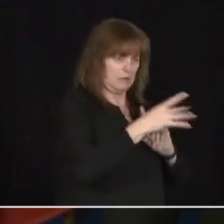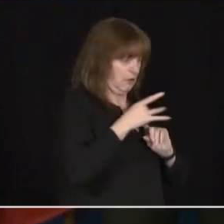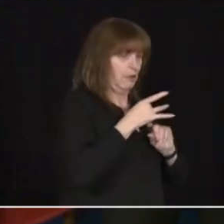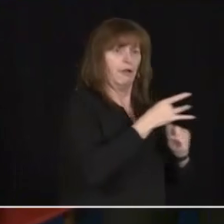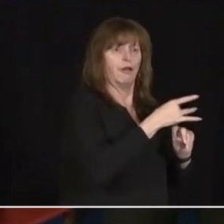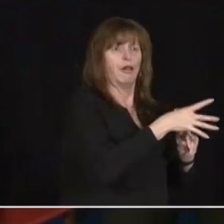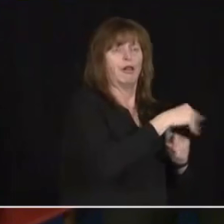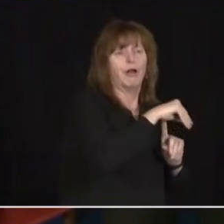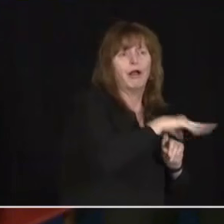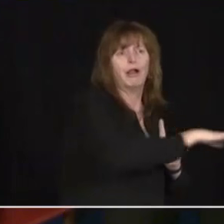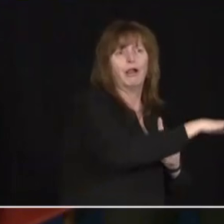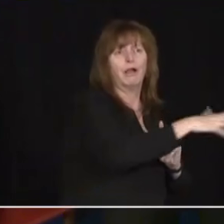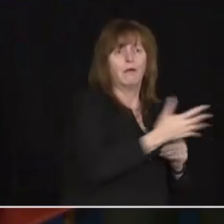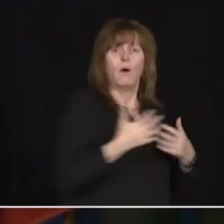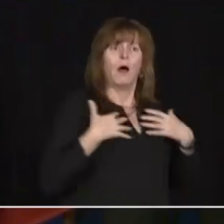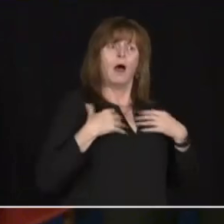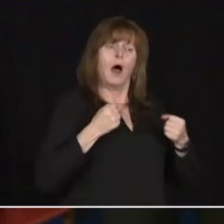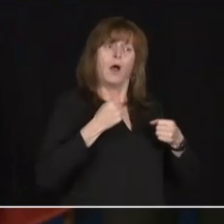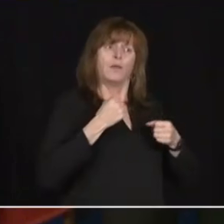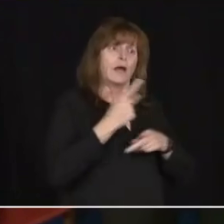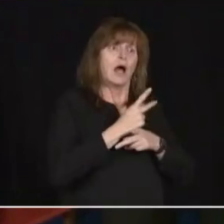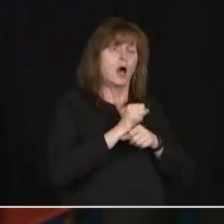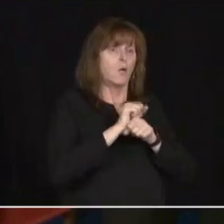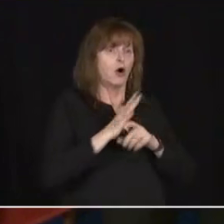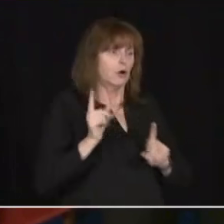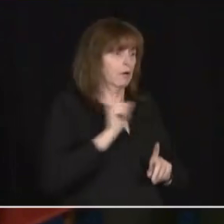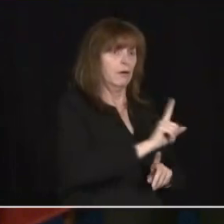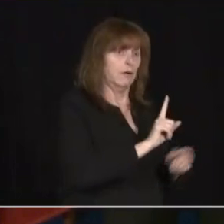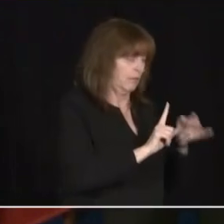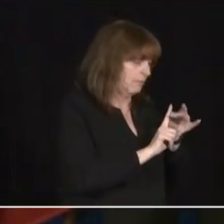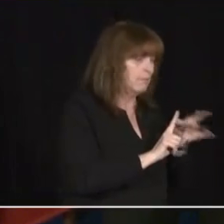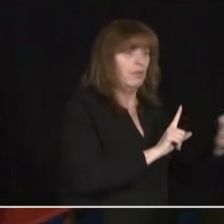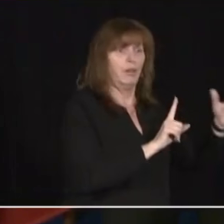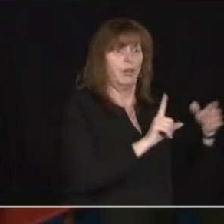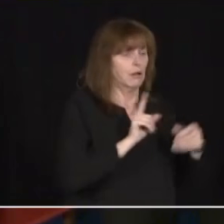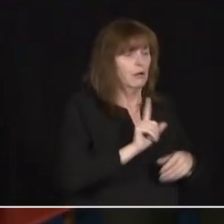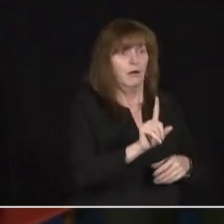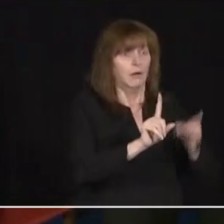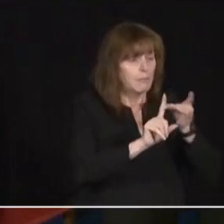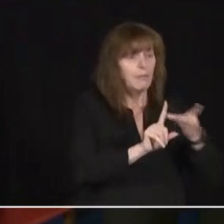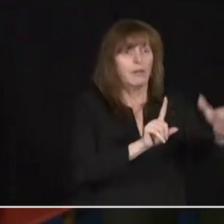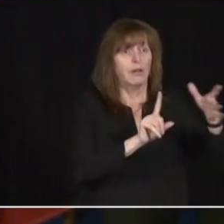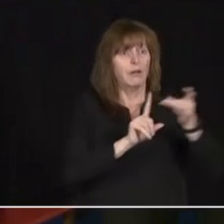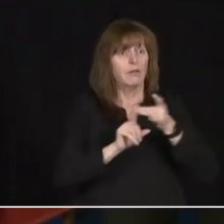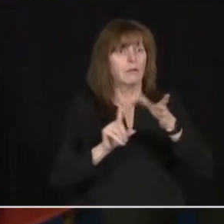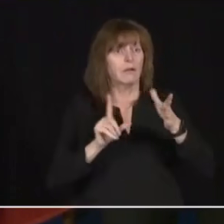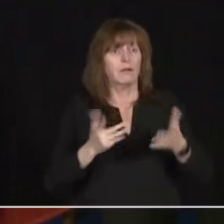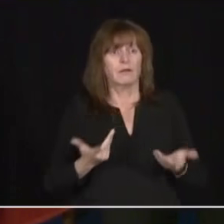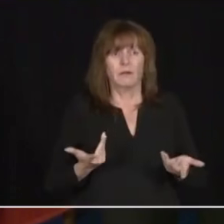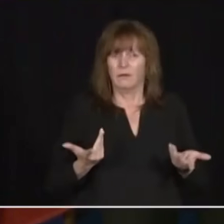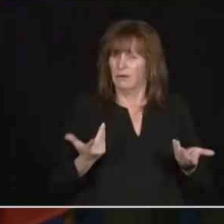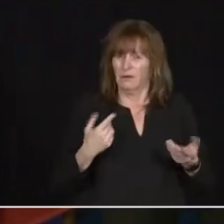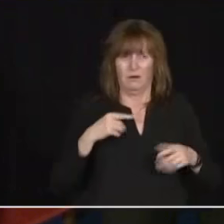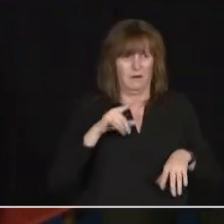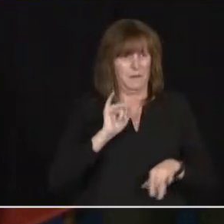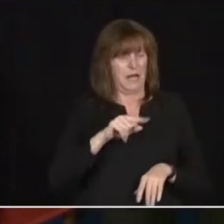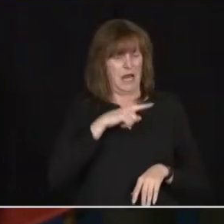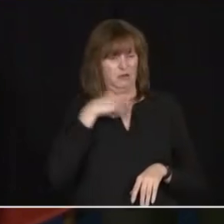I can't allow that right now. It would be massive risk to the whole system again.